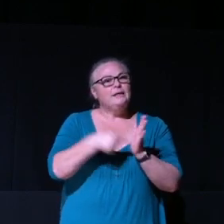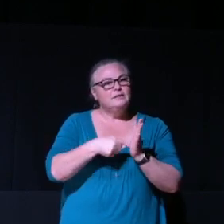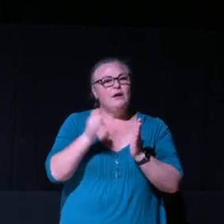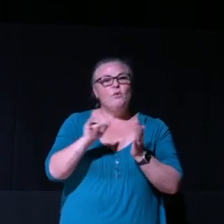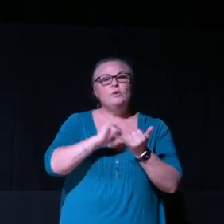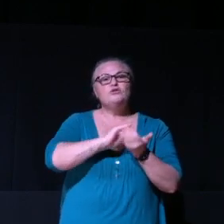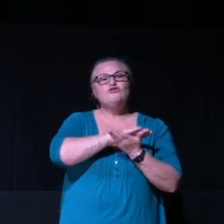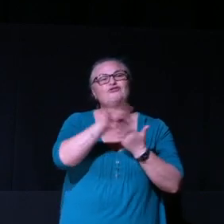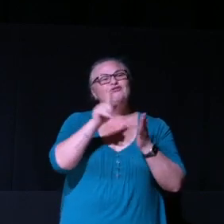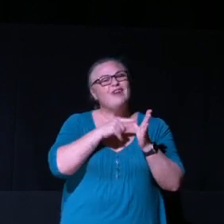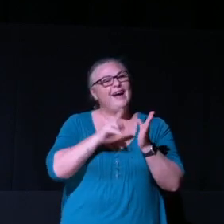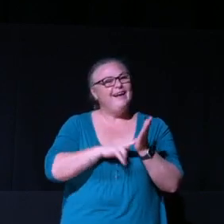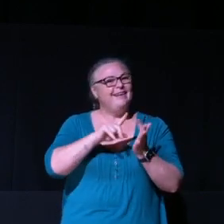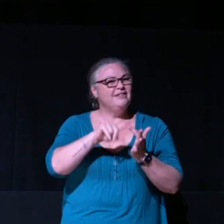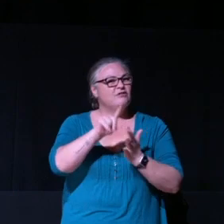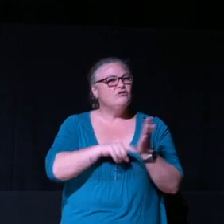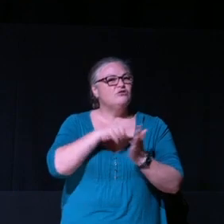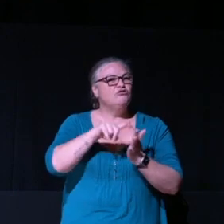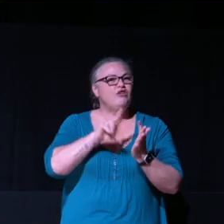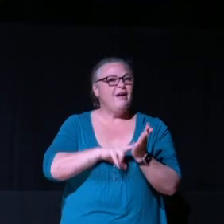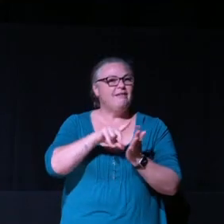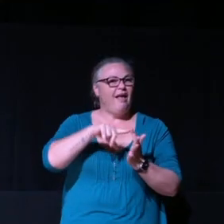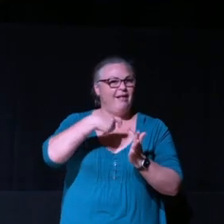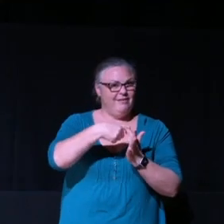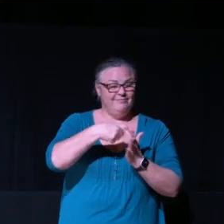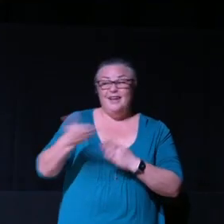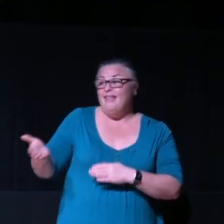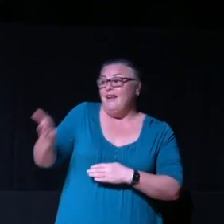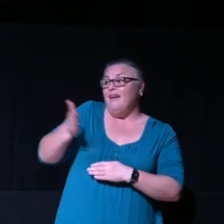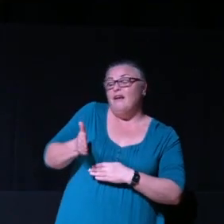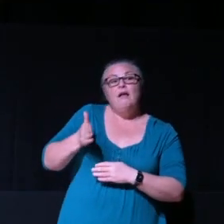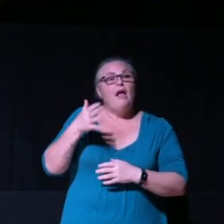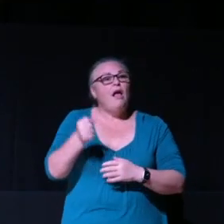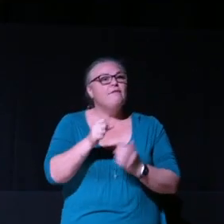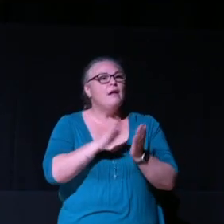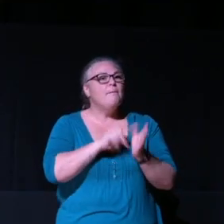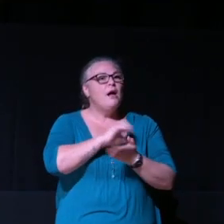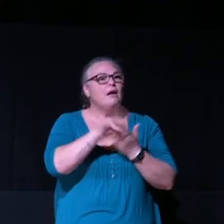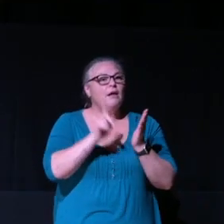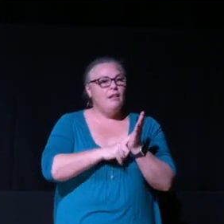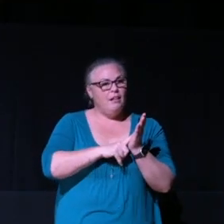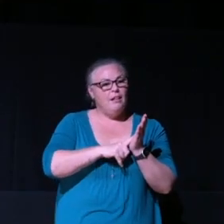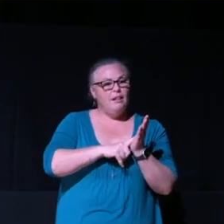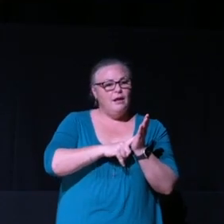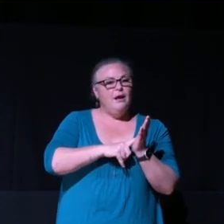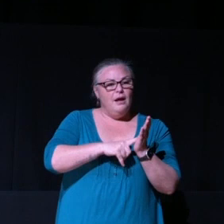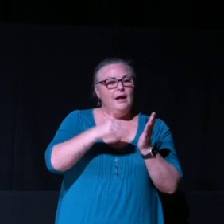On my left, Michael Zavros, an artist and on my far left, Zoë Coombs Marr, performer, writer, artist and comedian.